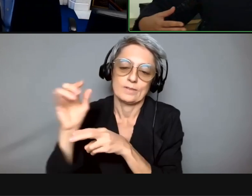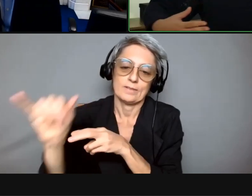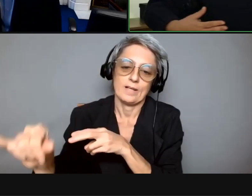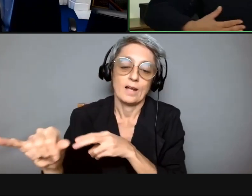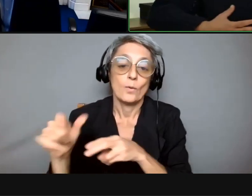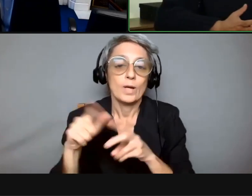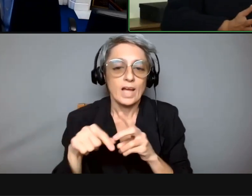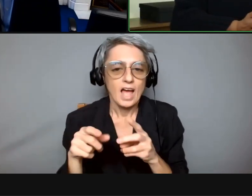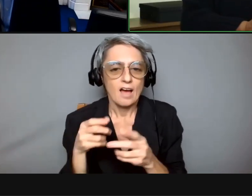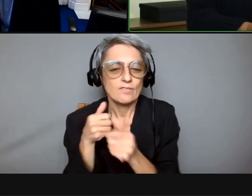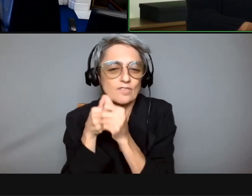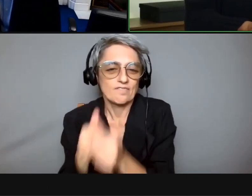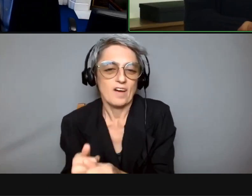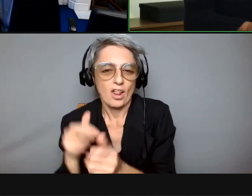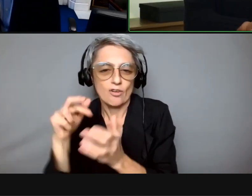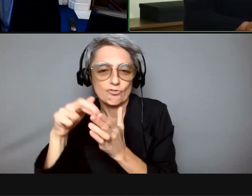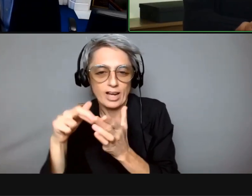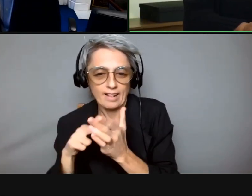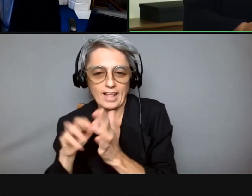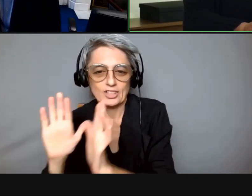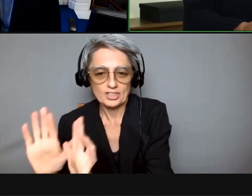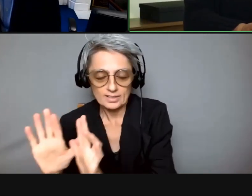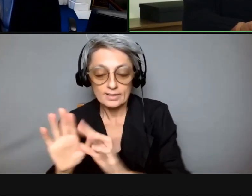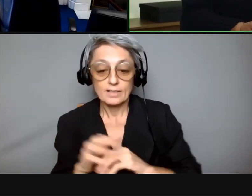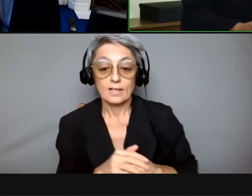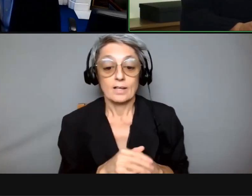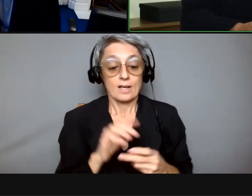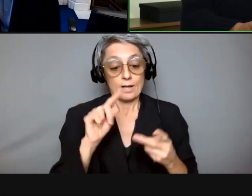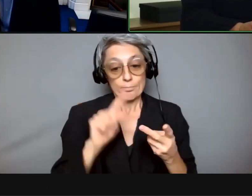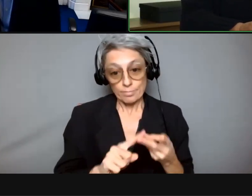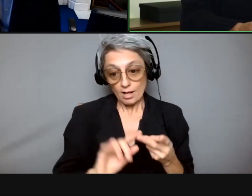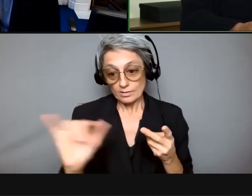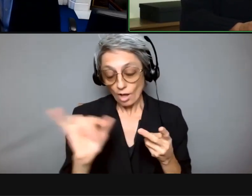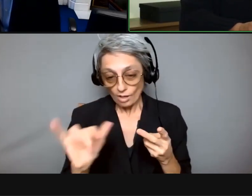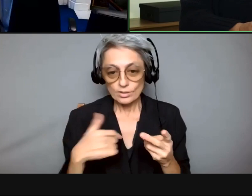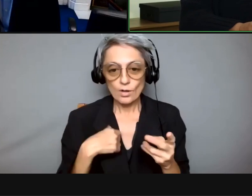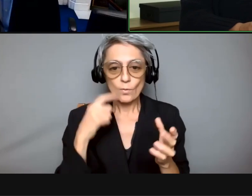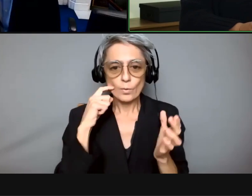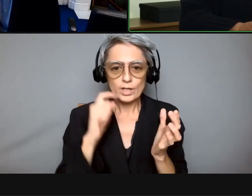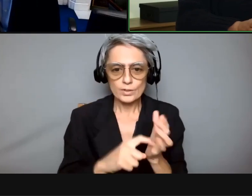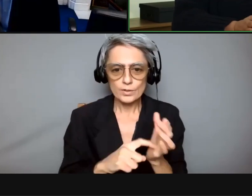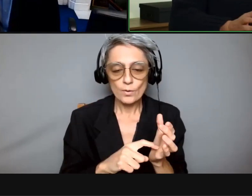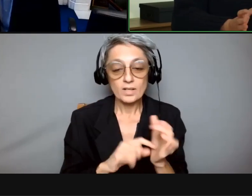But then on top of that, we started to see the opportunity in recycled material.